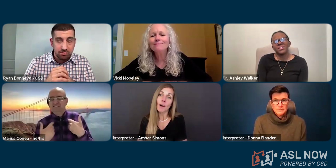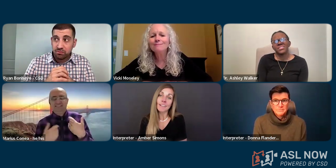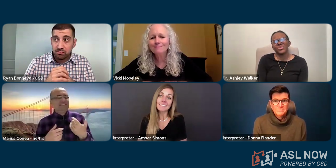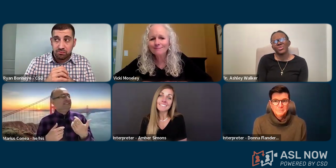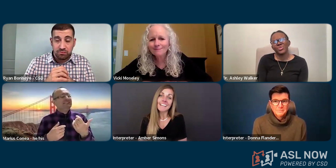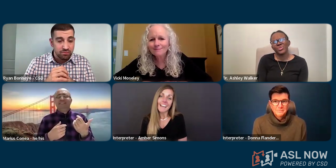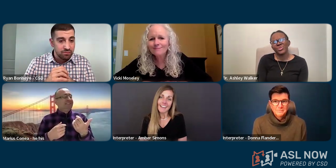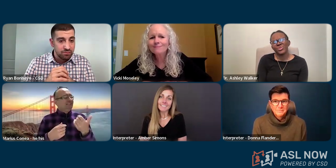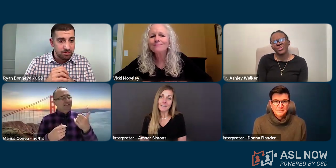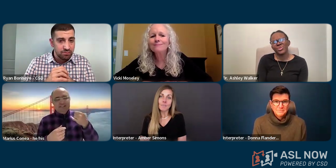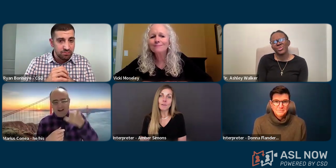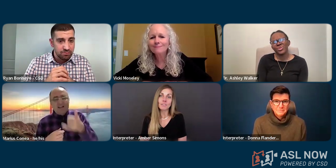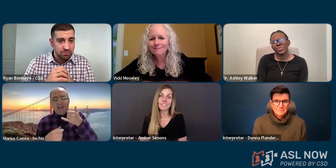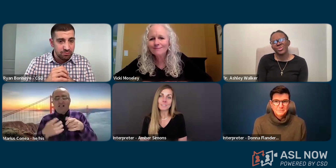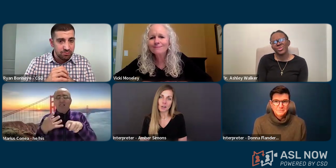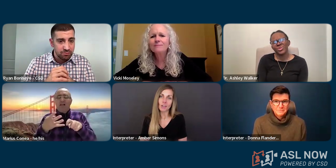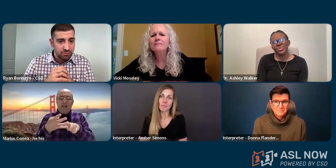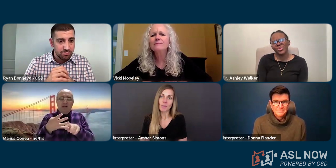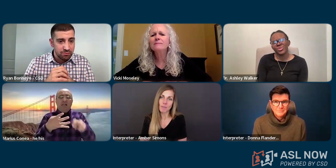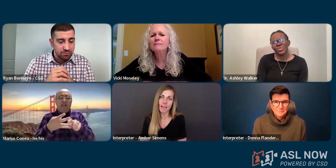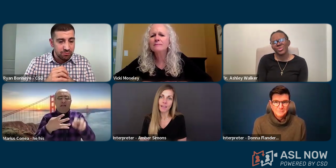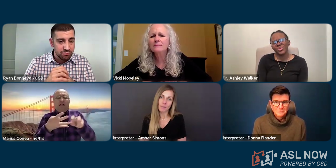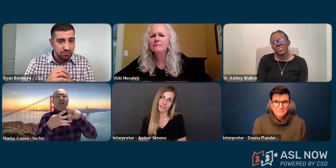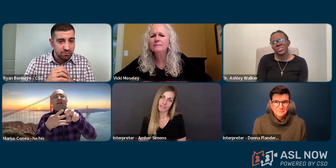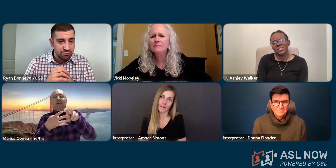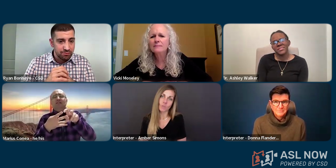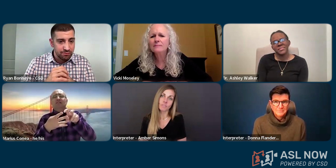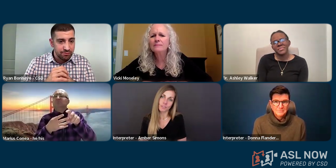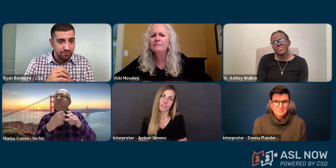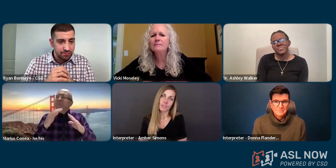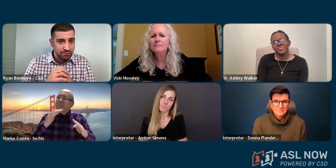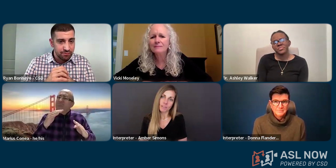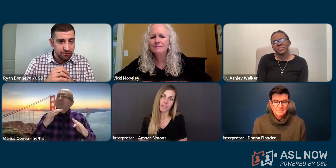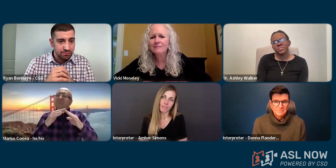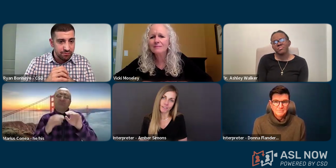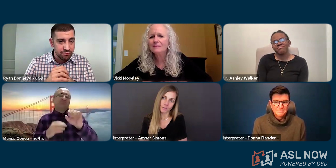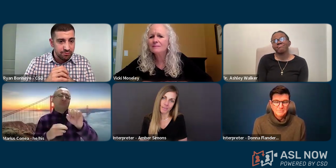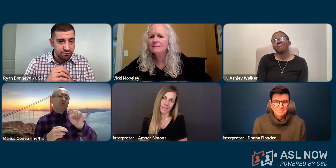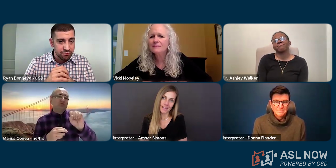on as a deaf person calling my bank because they don't believe that it's me.